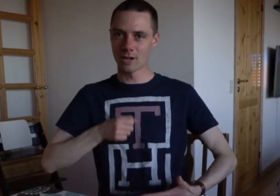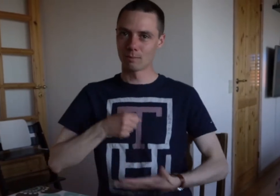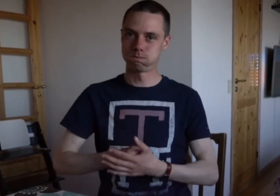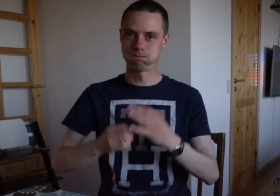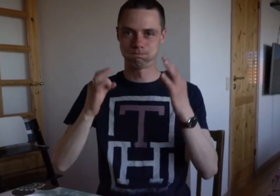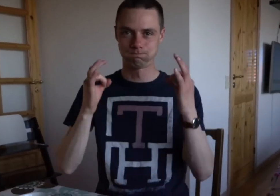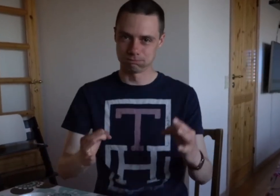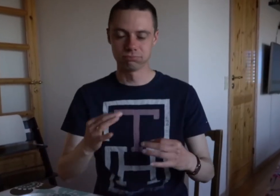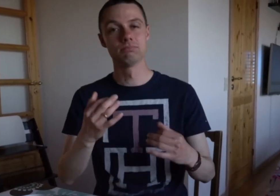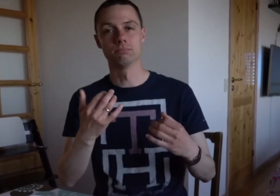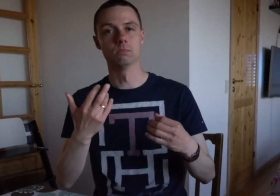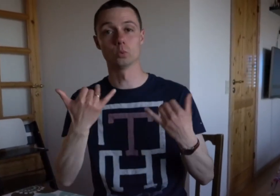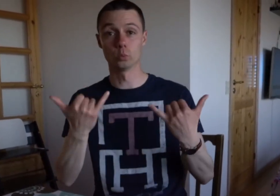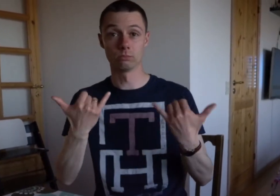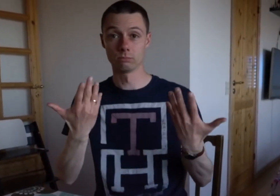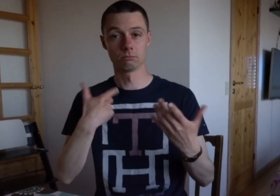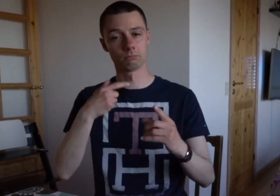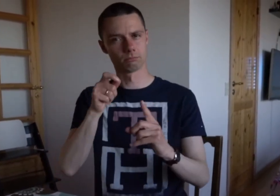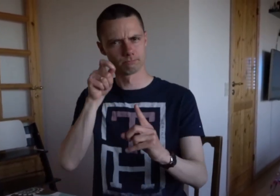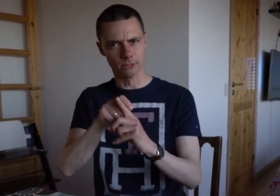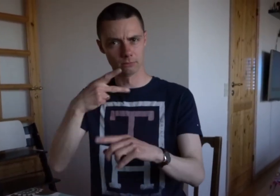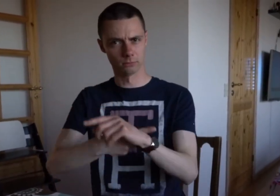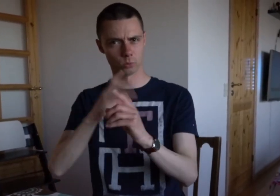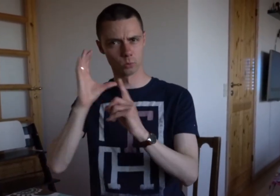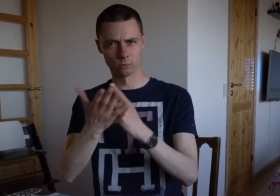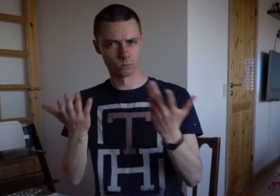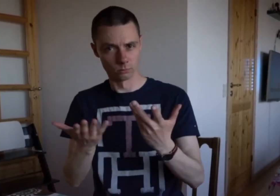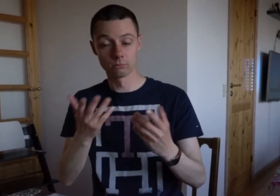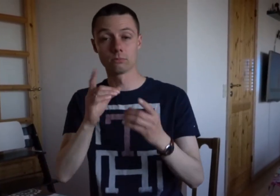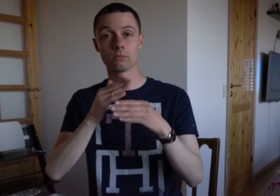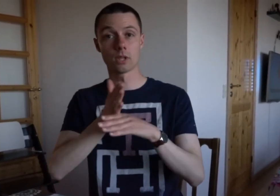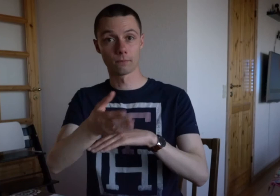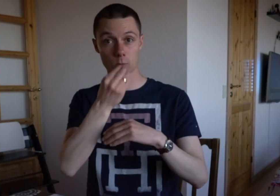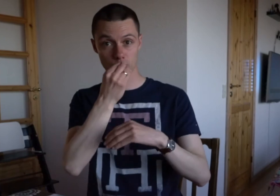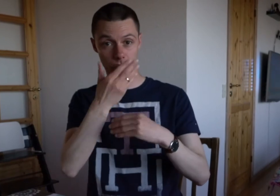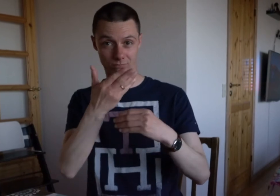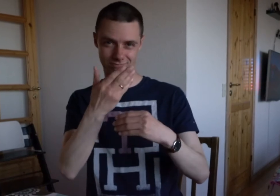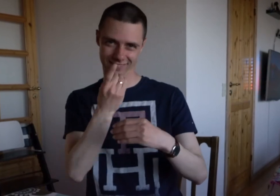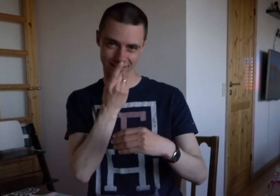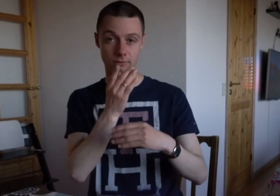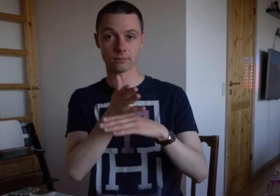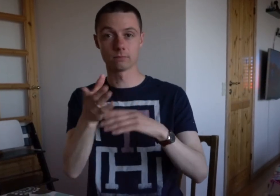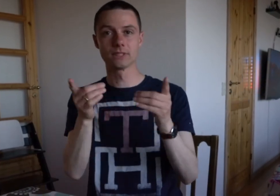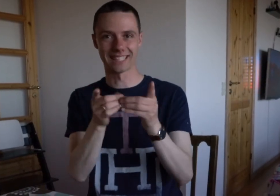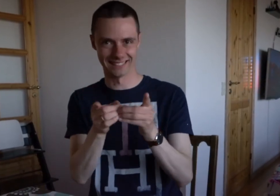Now, in Faroe Island culture, after we eat we have dessert.